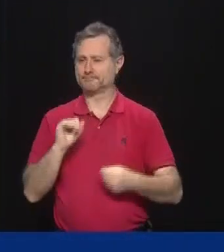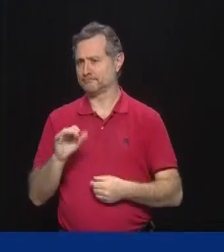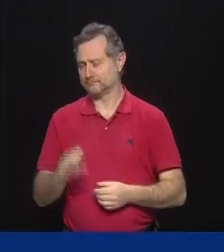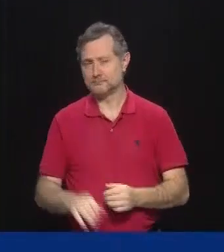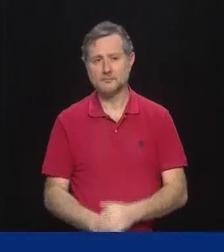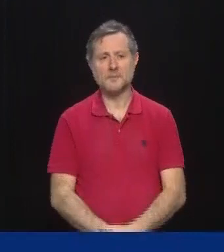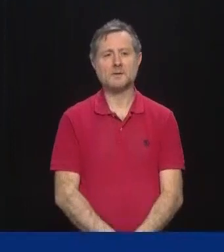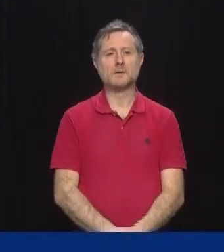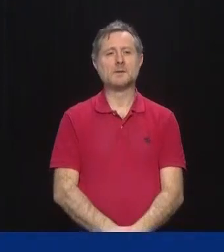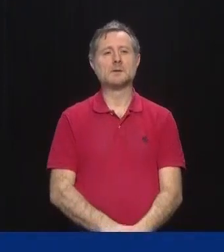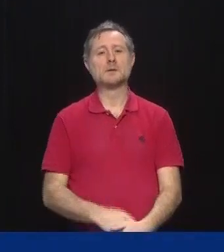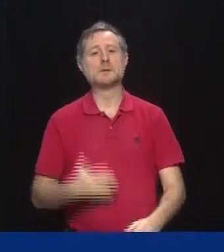BACK TO NORMAL.